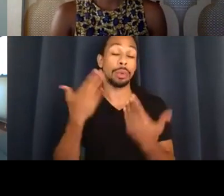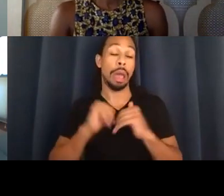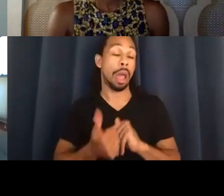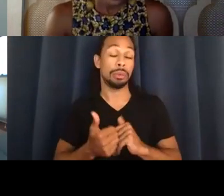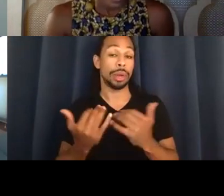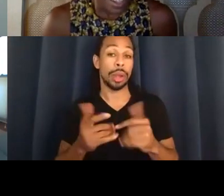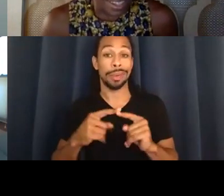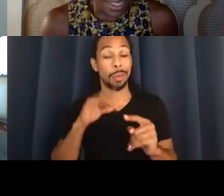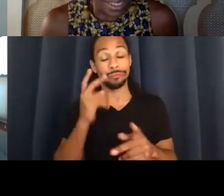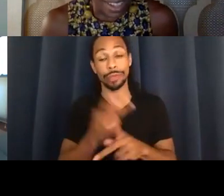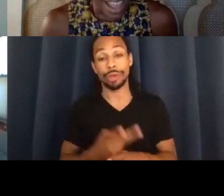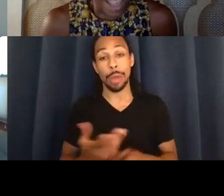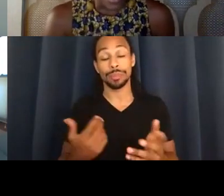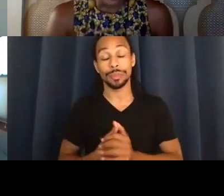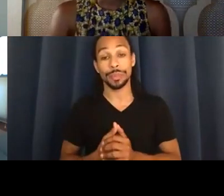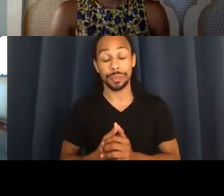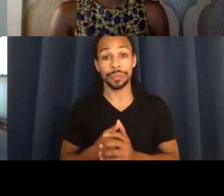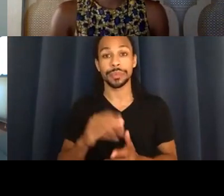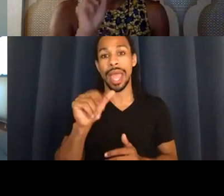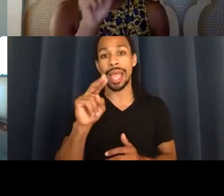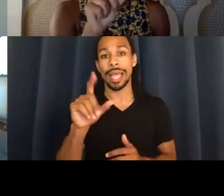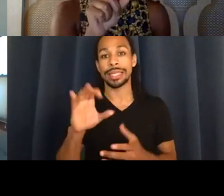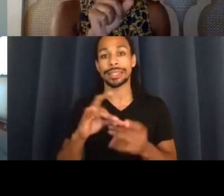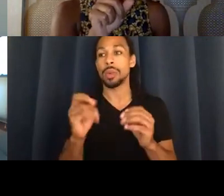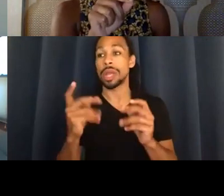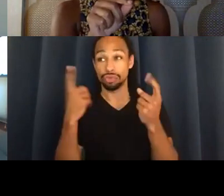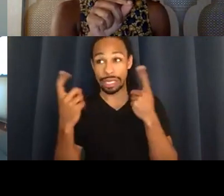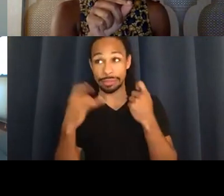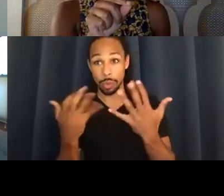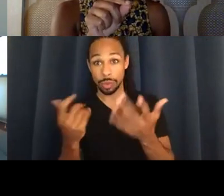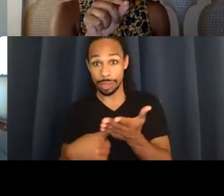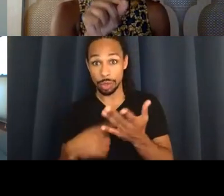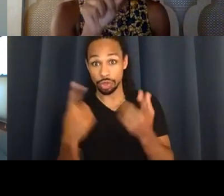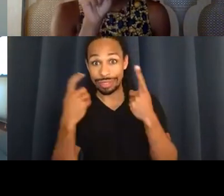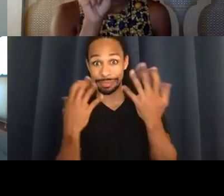other dreams, dreams, what could it be? >> Marjani Forte-Saunders: I'm going